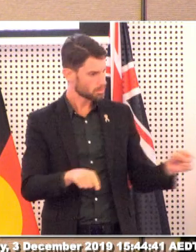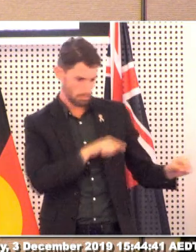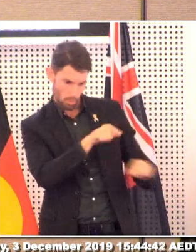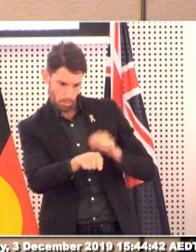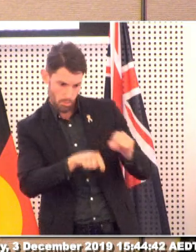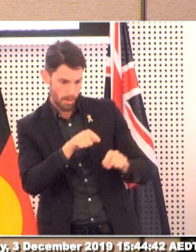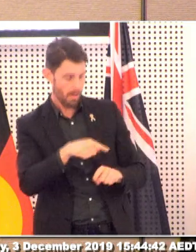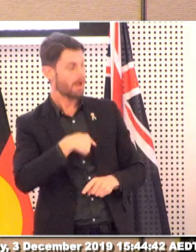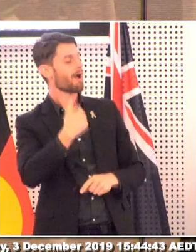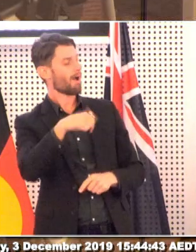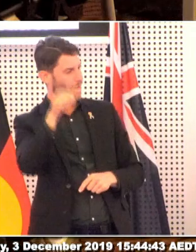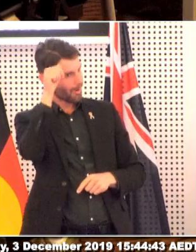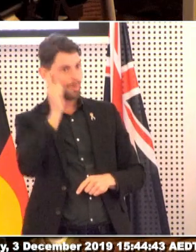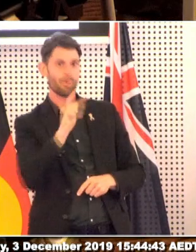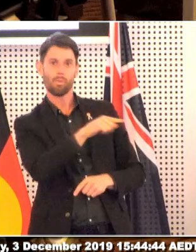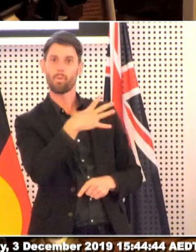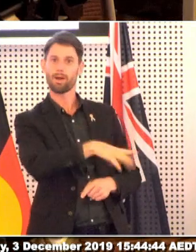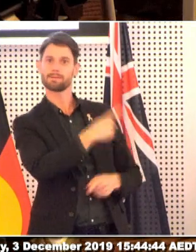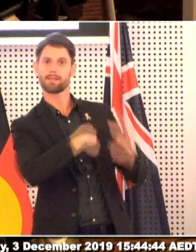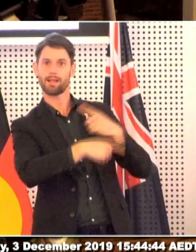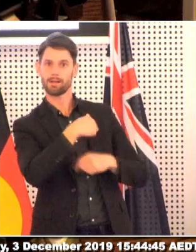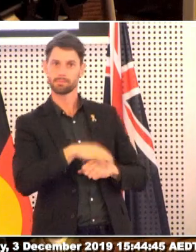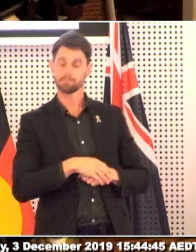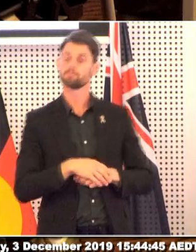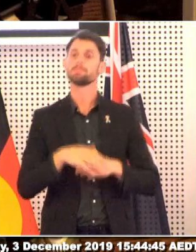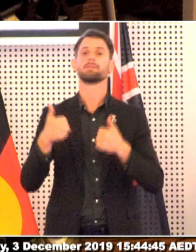When we asked you to prepare some statements for the Royal Commission, we